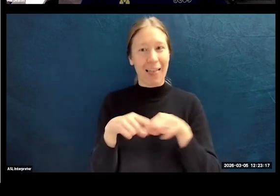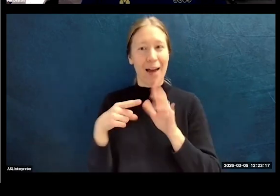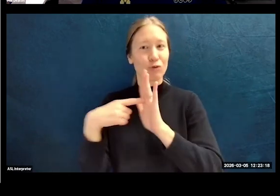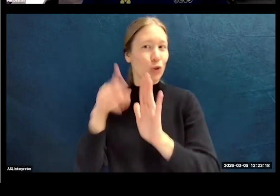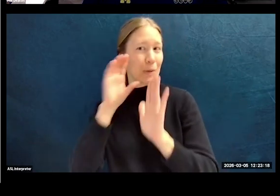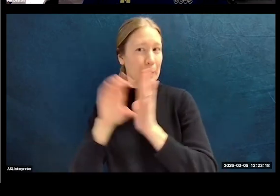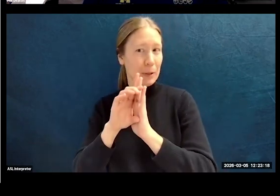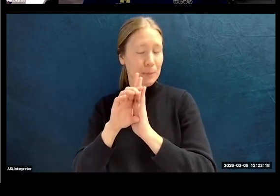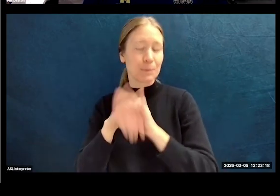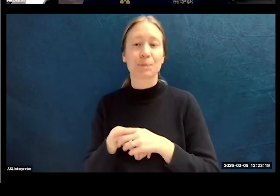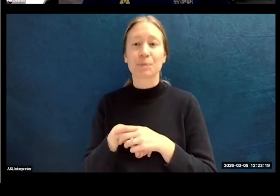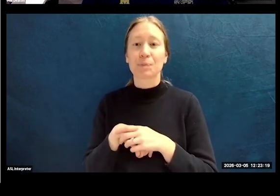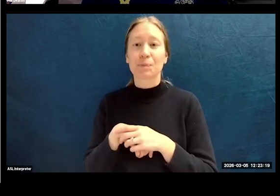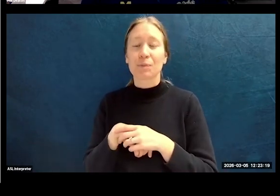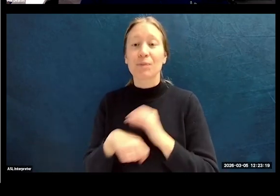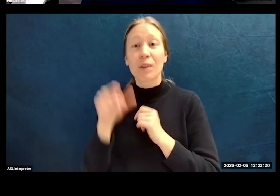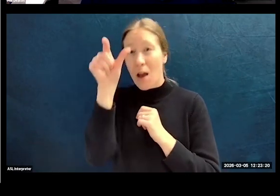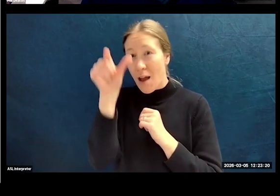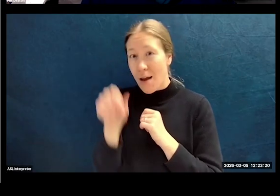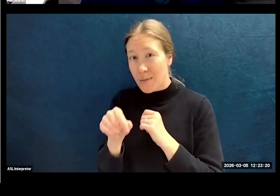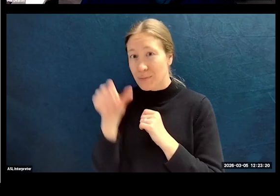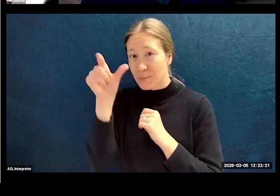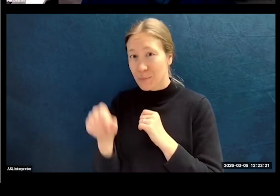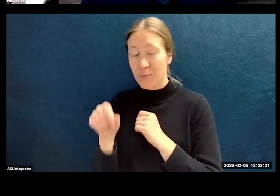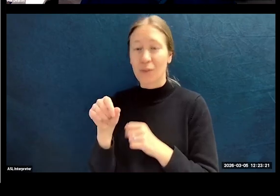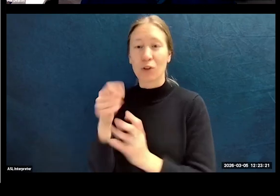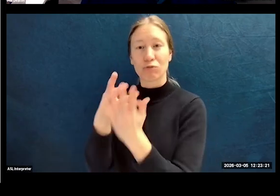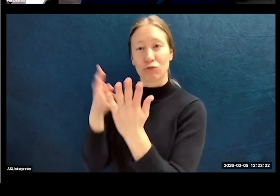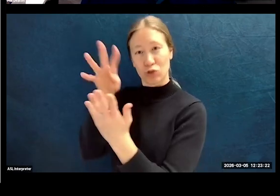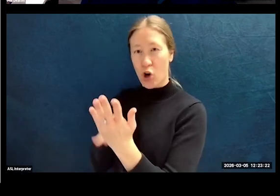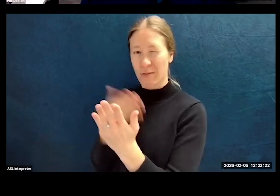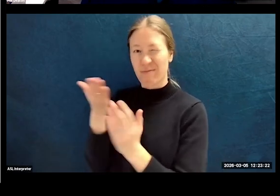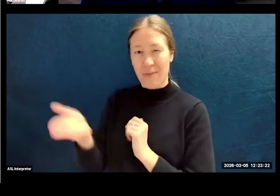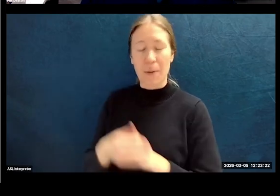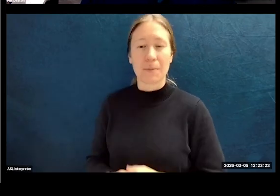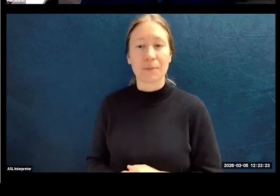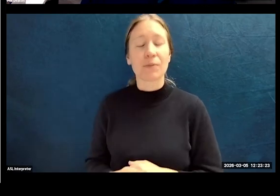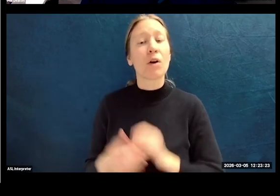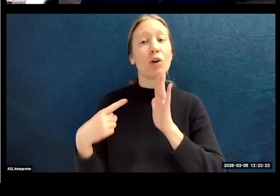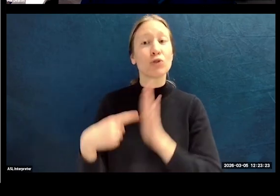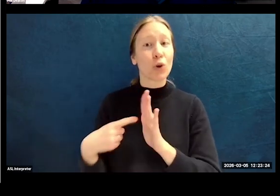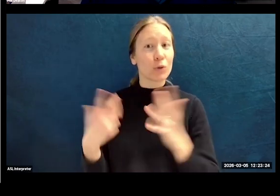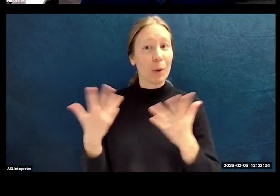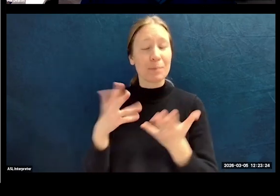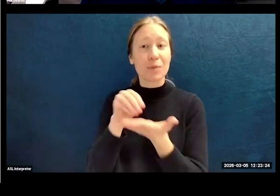We have a chart on the screen, a bar graph, rather, that demonstrates student weekly activities,